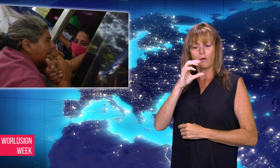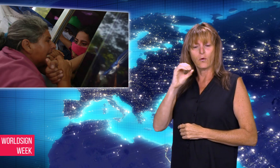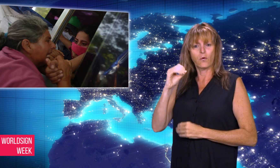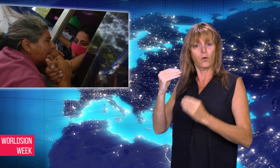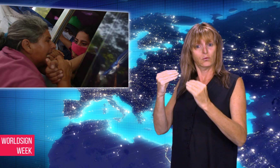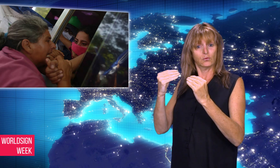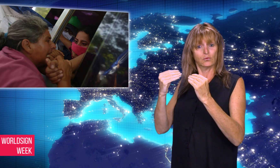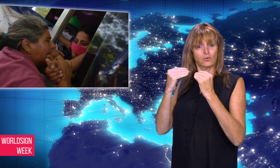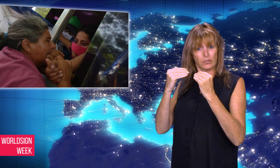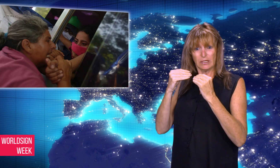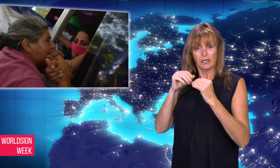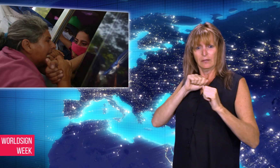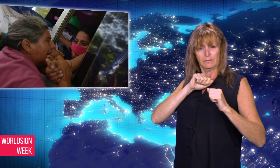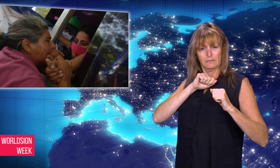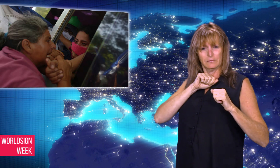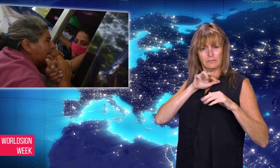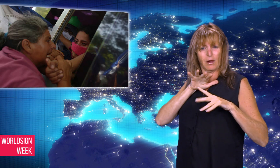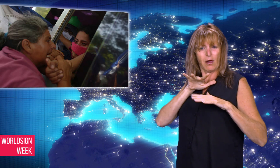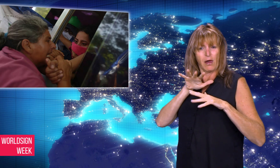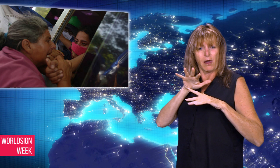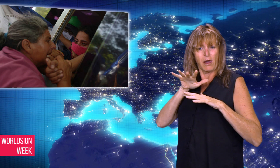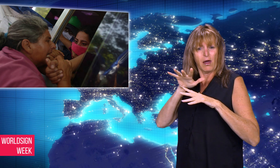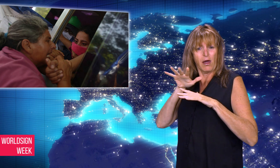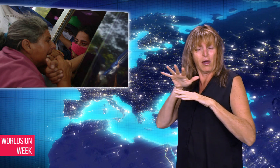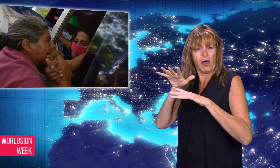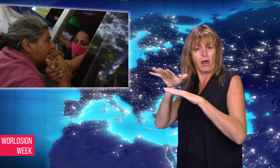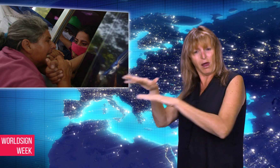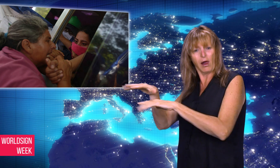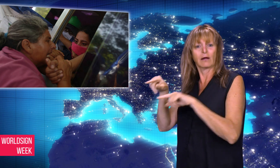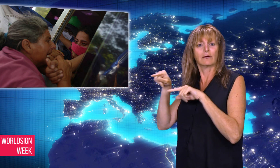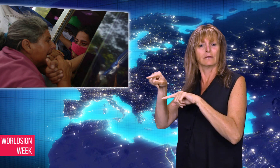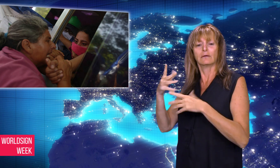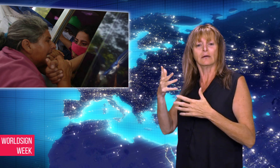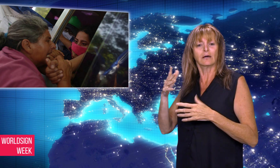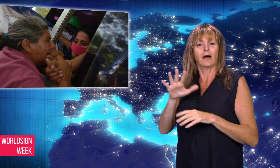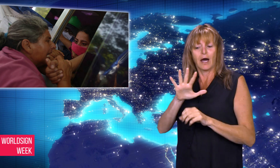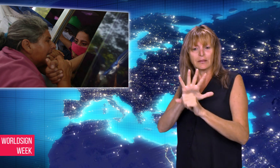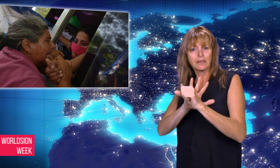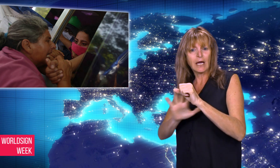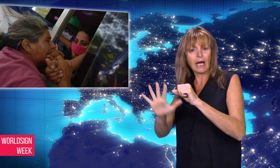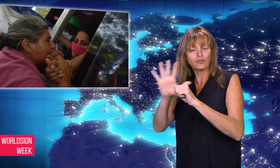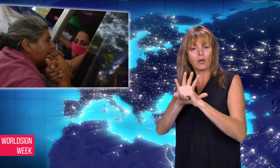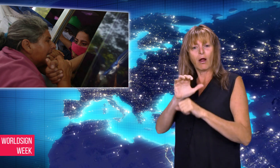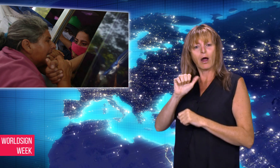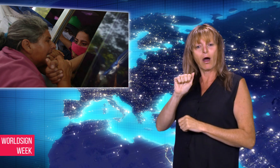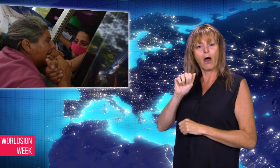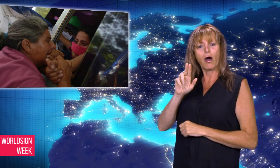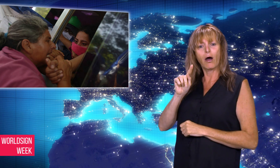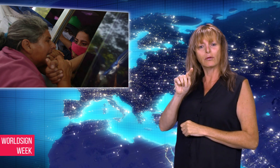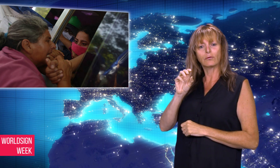students fled National Autonomous University to find refuge in a